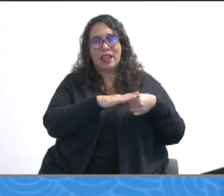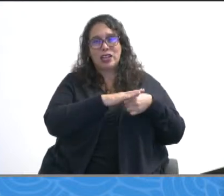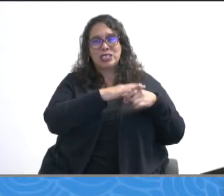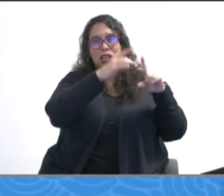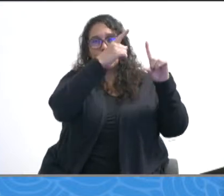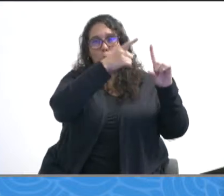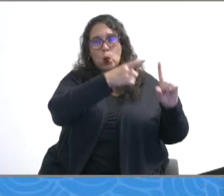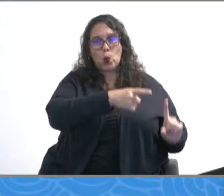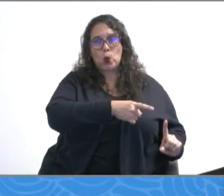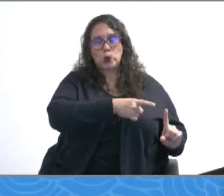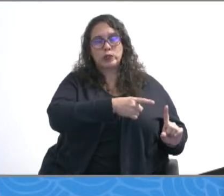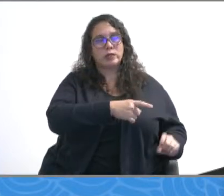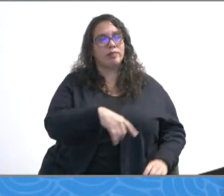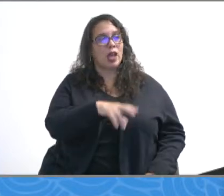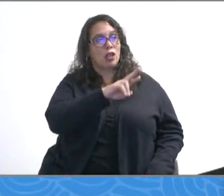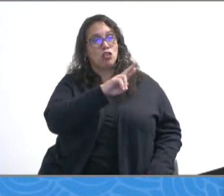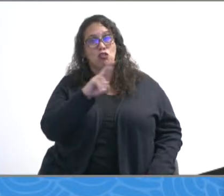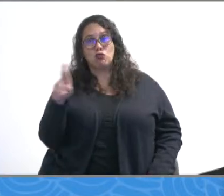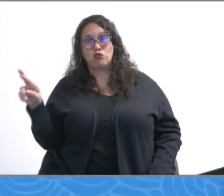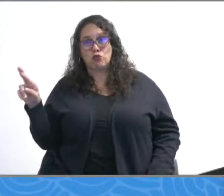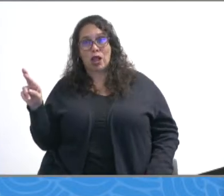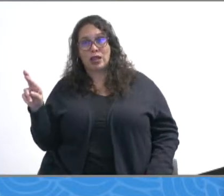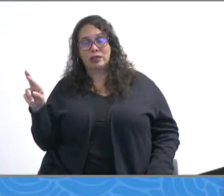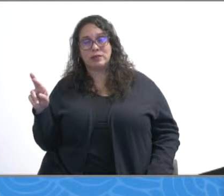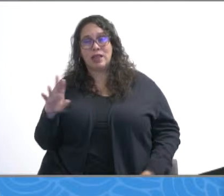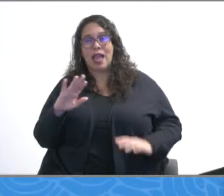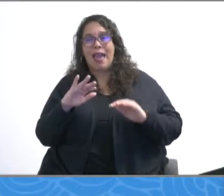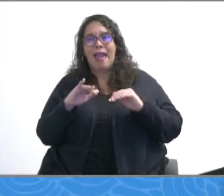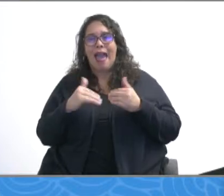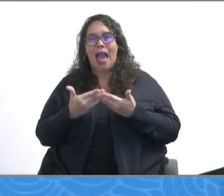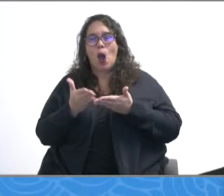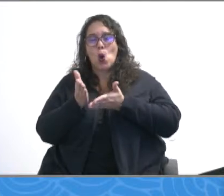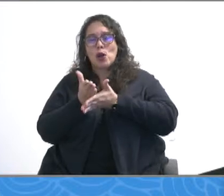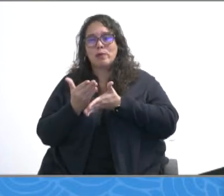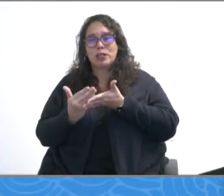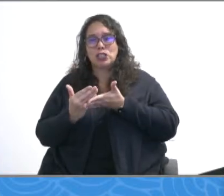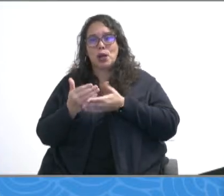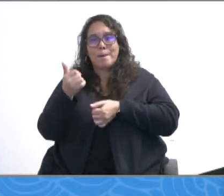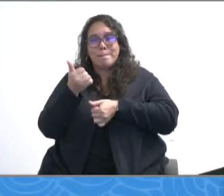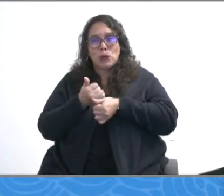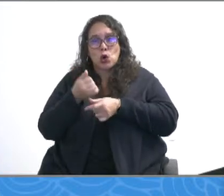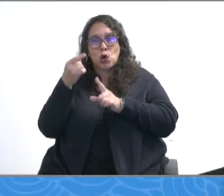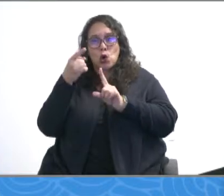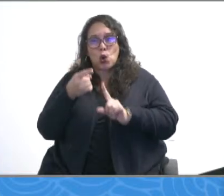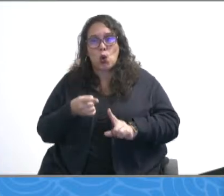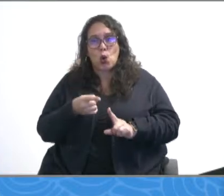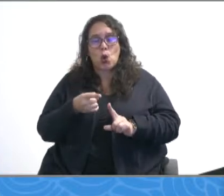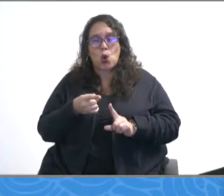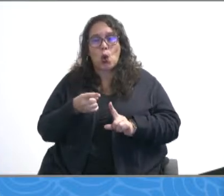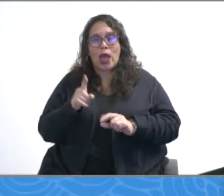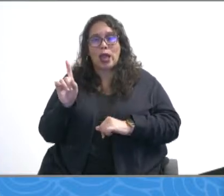On the right side, we're indicating how we've budgeted per goal and where we've expended those funds.